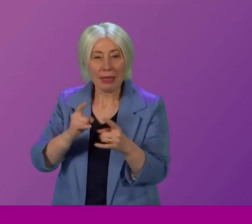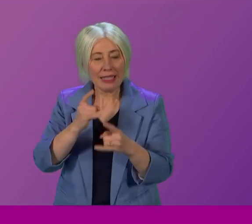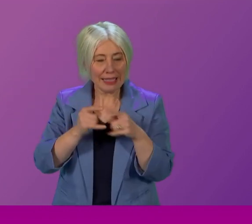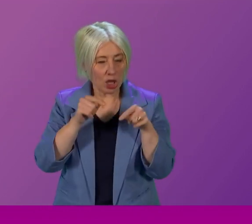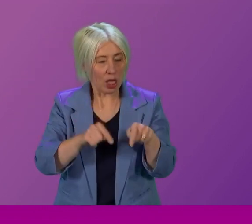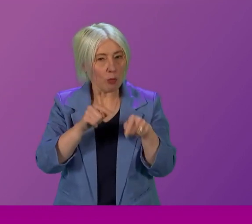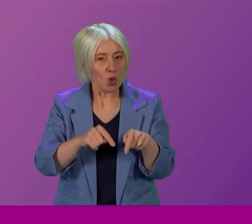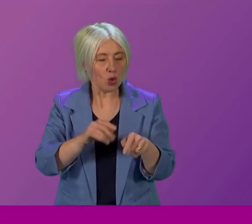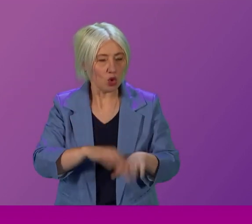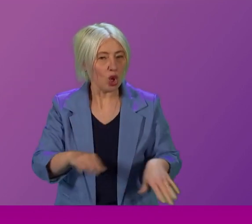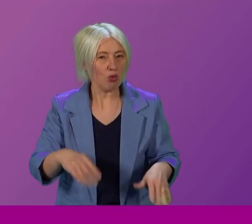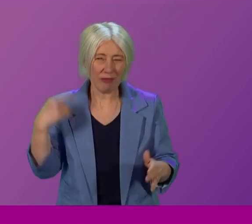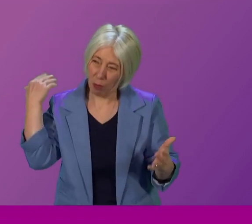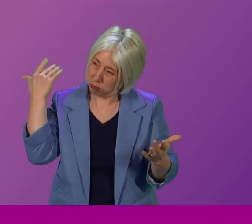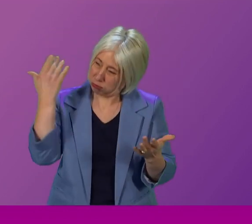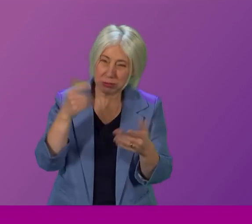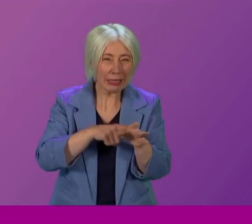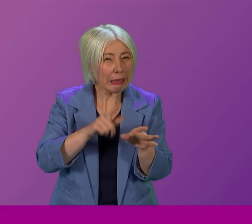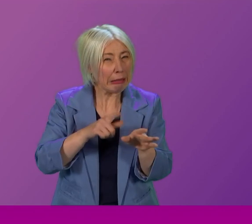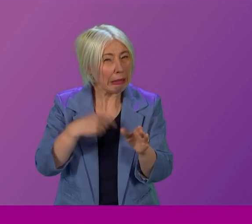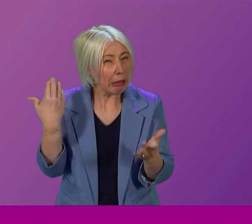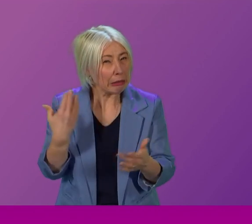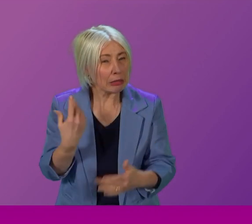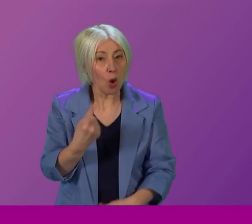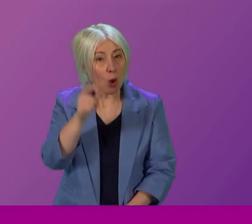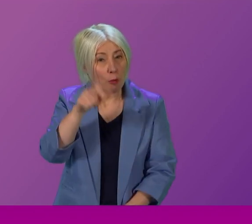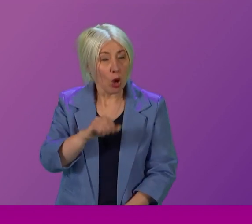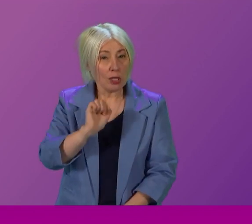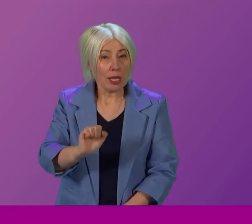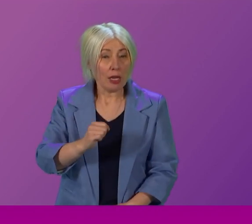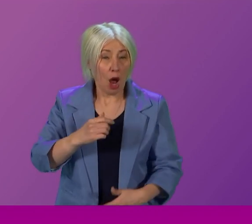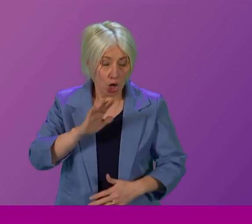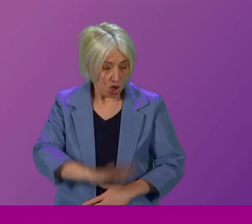decades. Susie Henderson’s childhood was destroyed at the hands of her untouchable